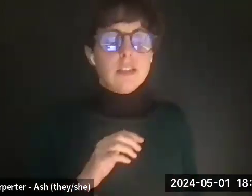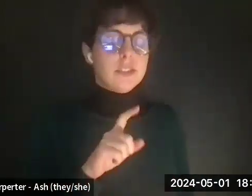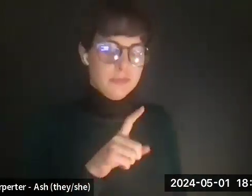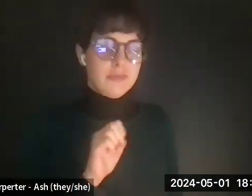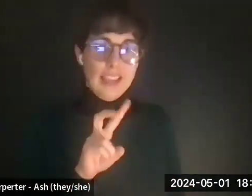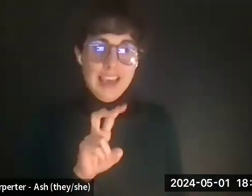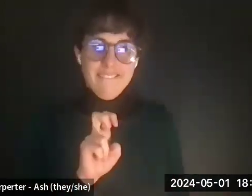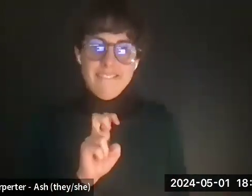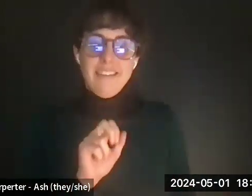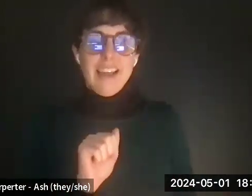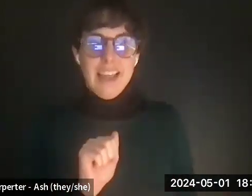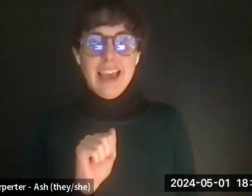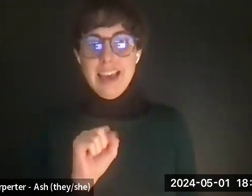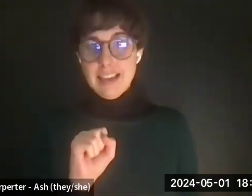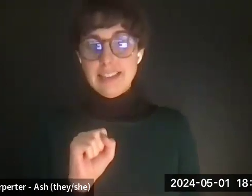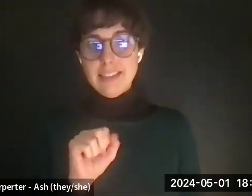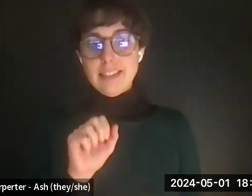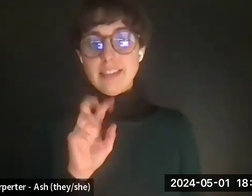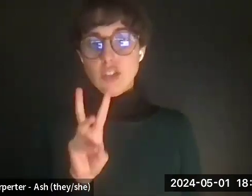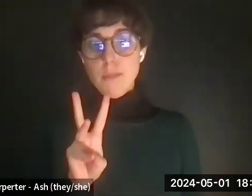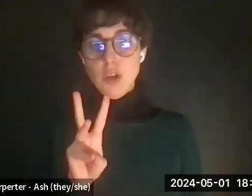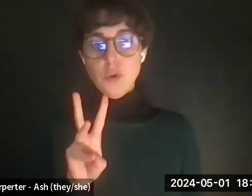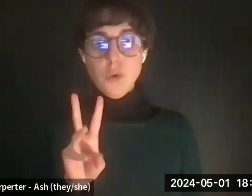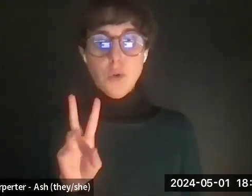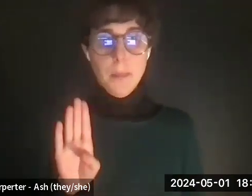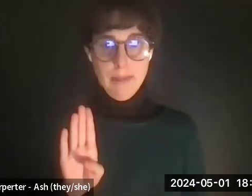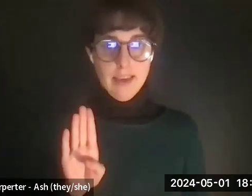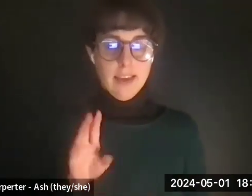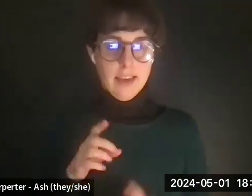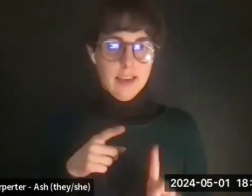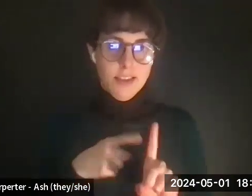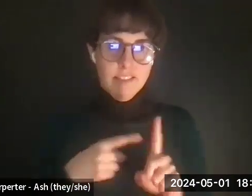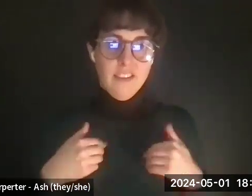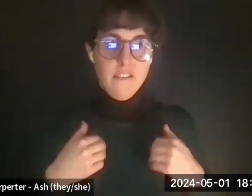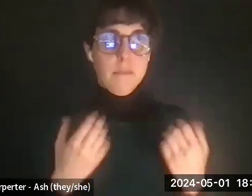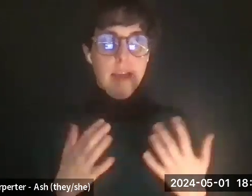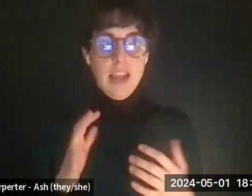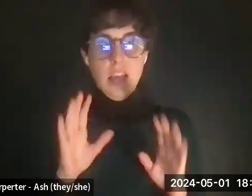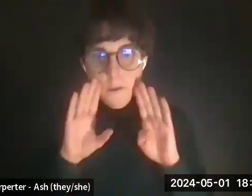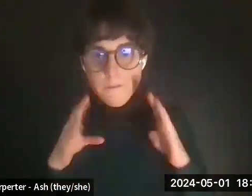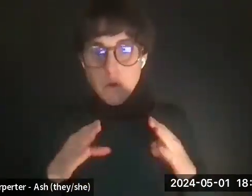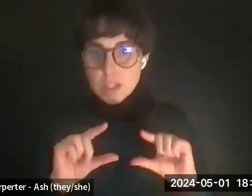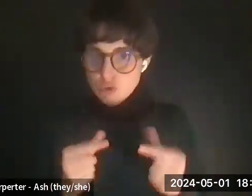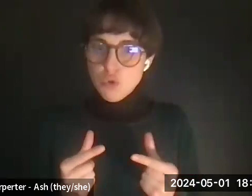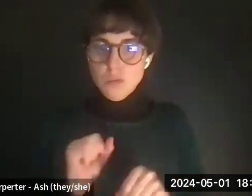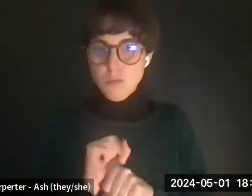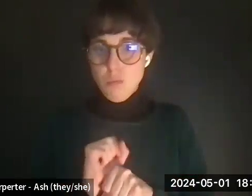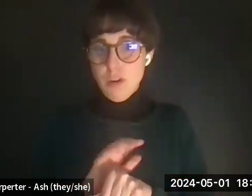there are many focus work groups working on this interested parties and again, that feedback is going